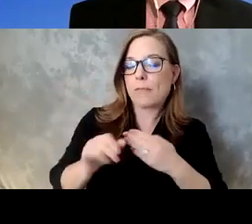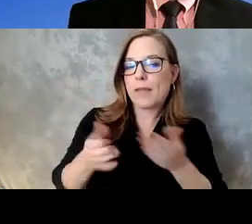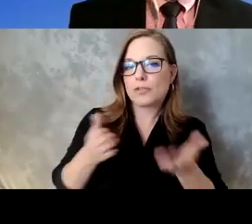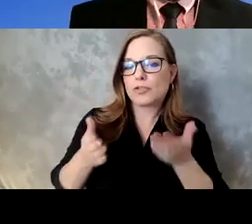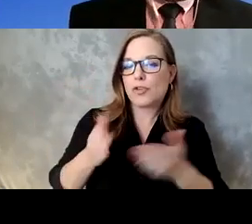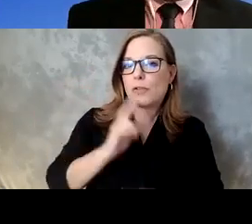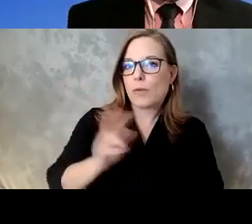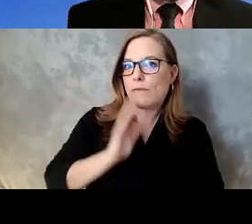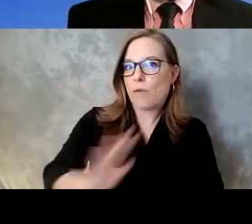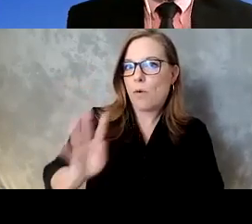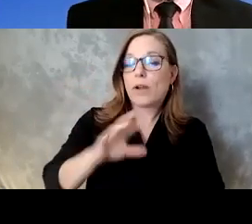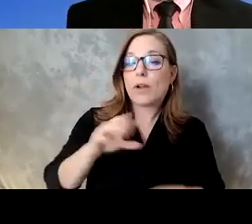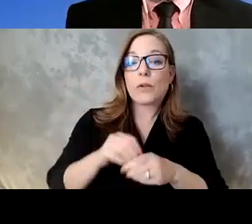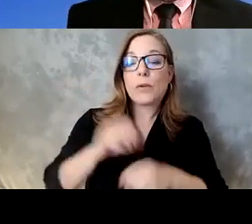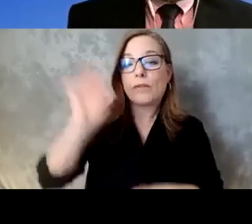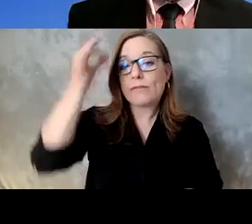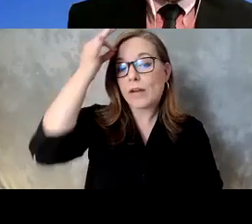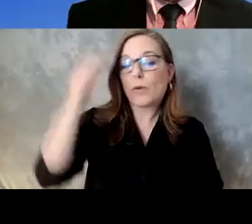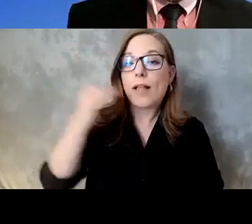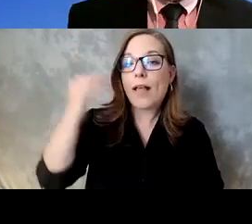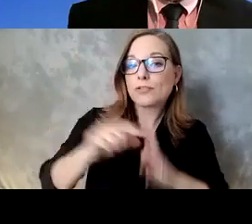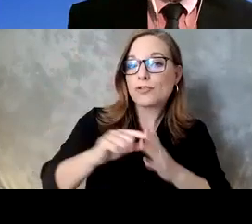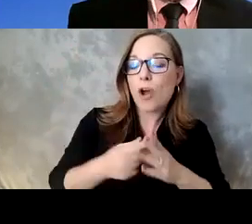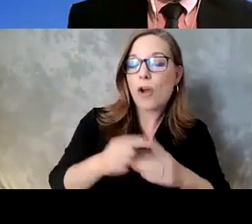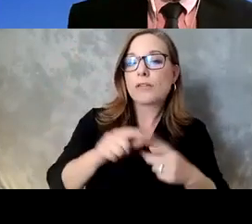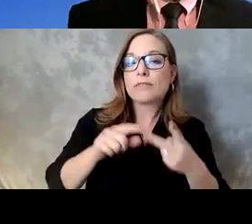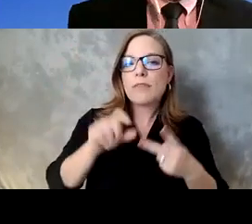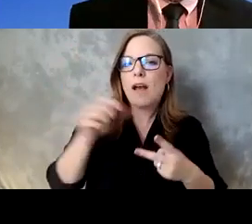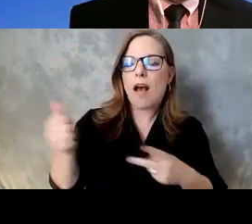Including the federal Head Start Program. Subsidized programs that offer a preschool